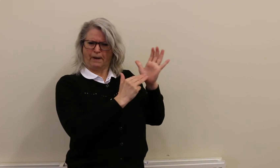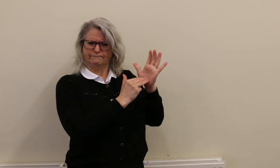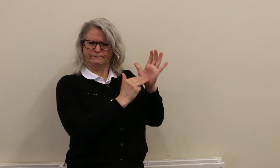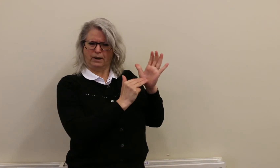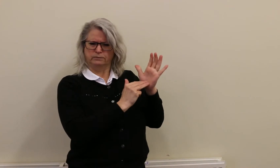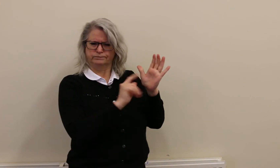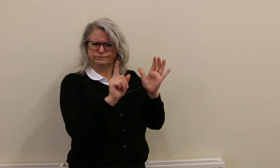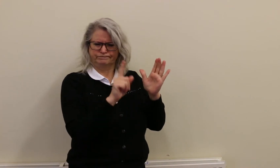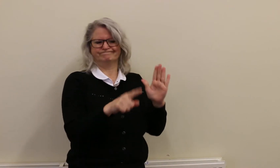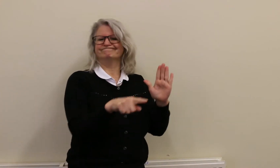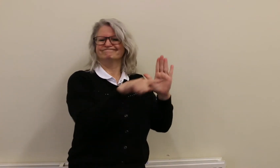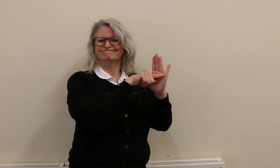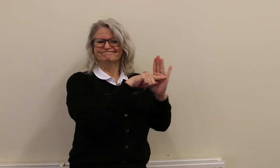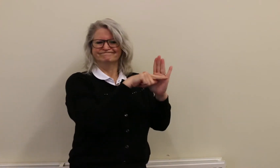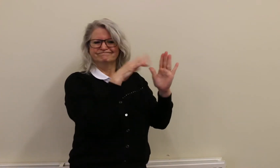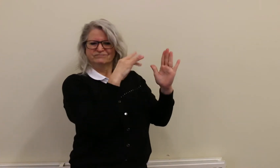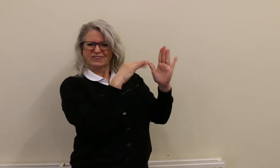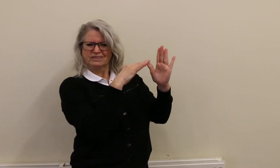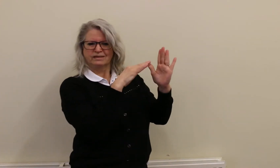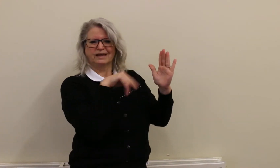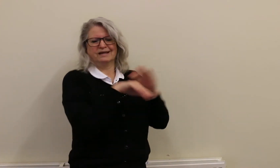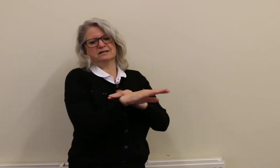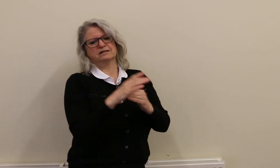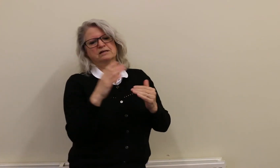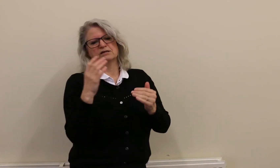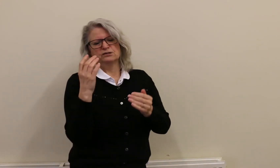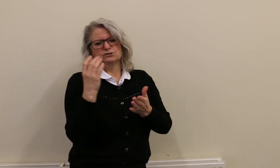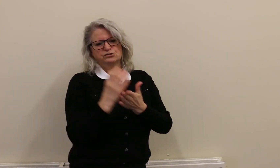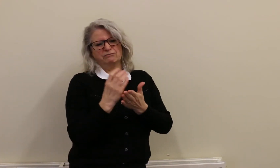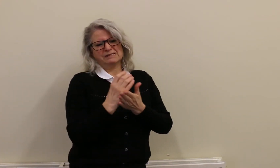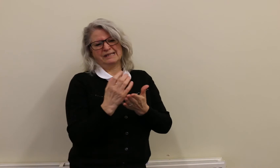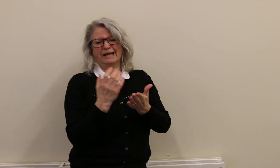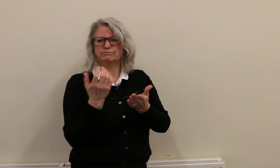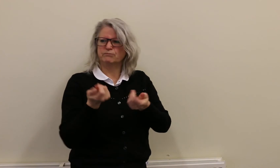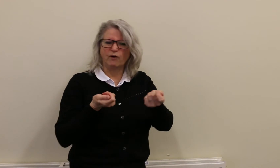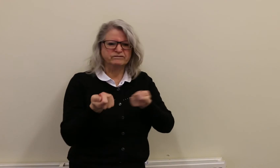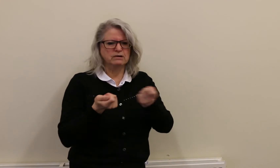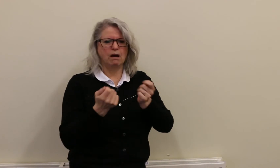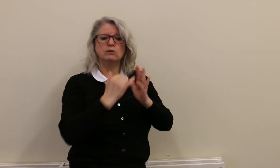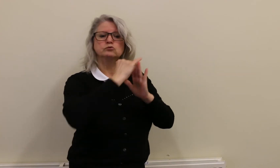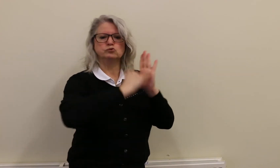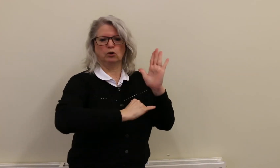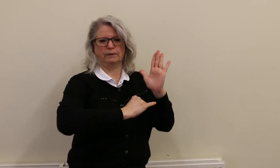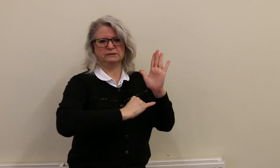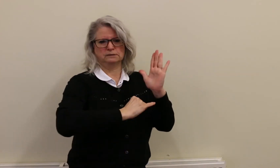The role of company members is defined in the charity's governing document.